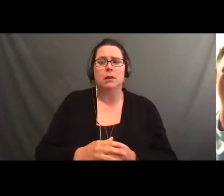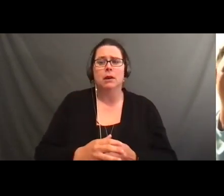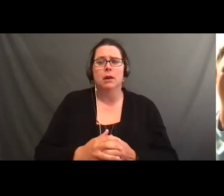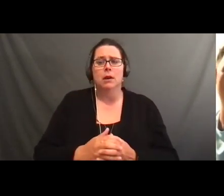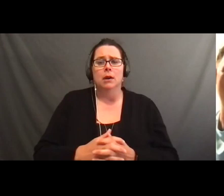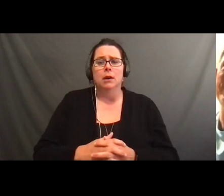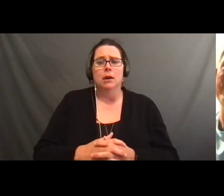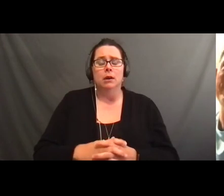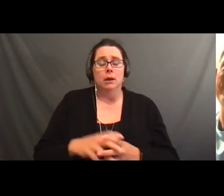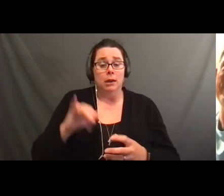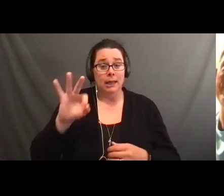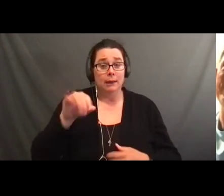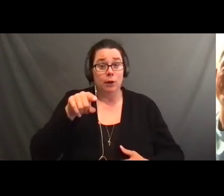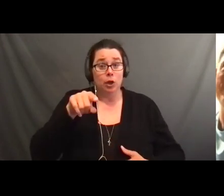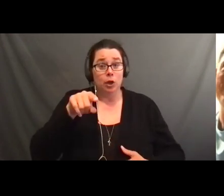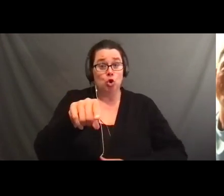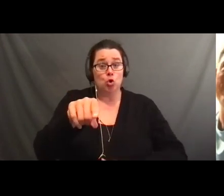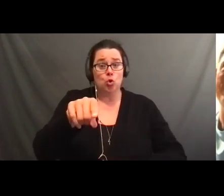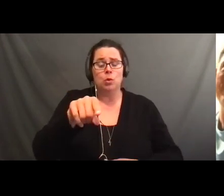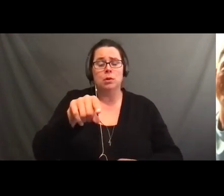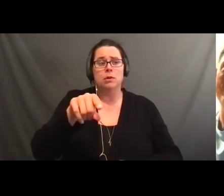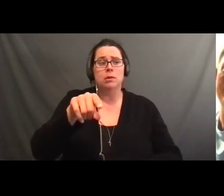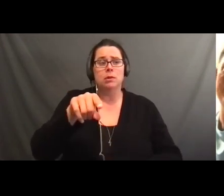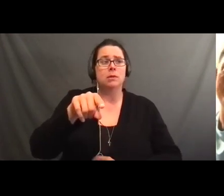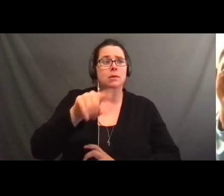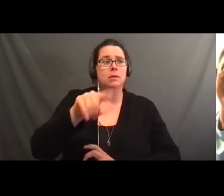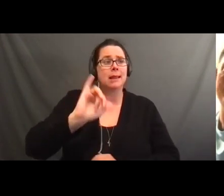I'll go ahead and ask you instead. If you ran into, let's say, the parent of